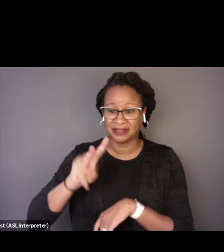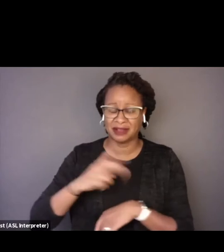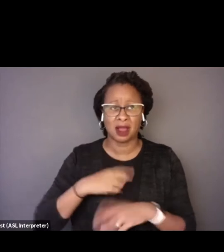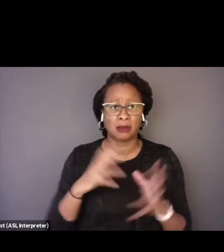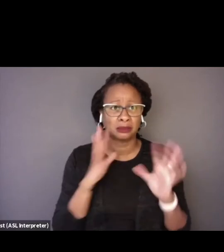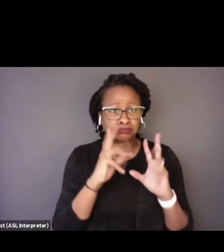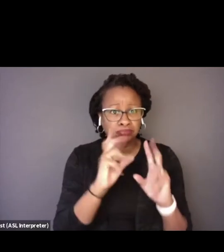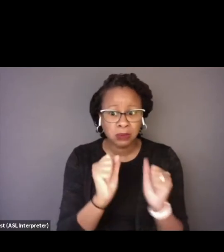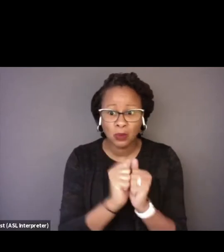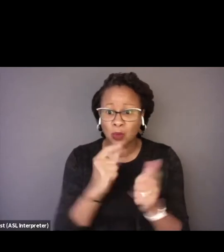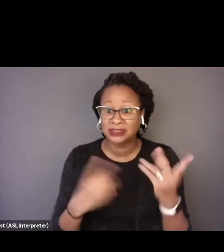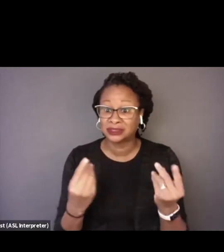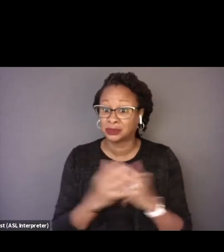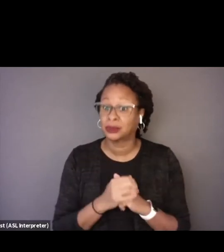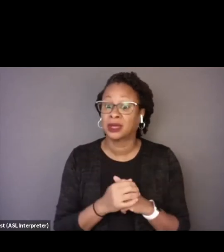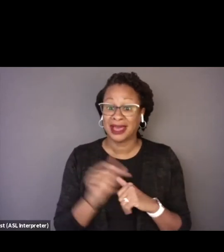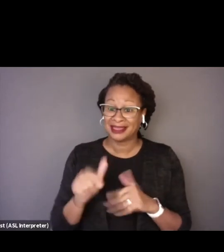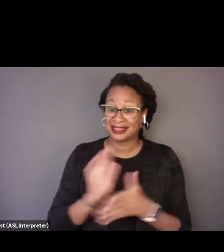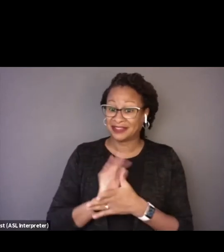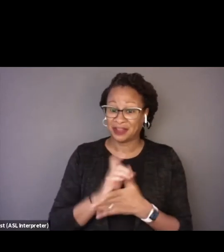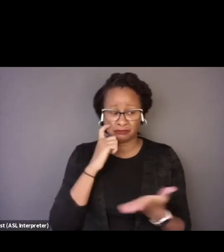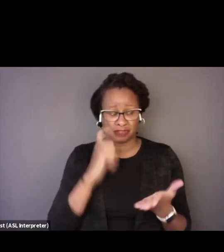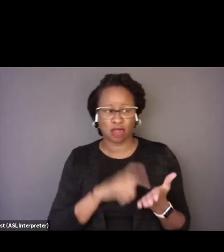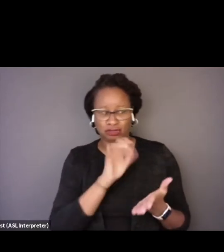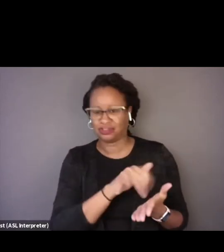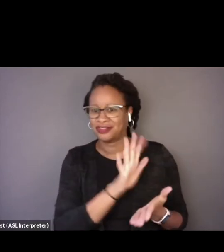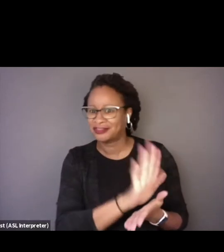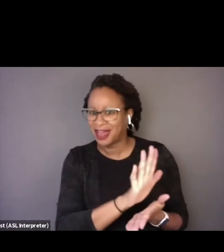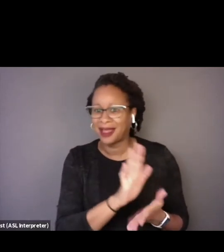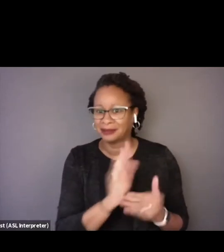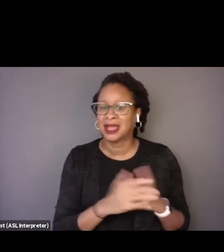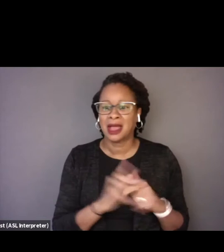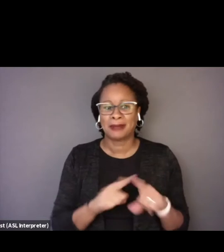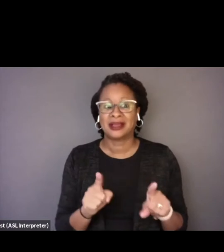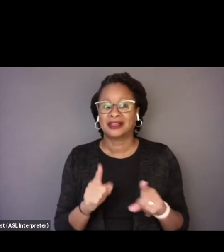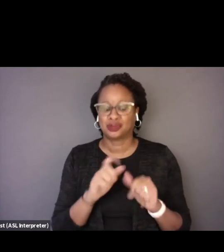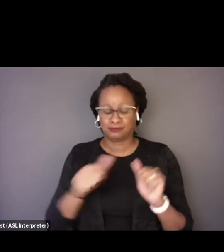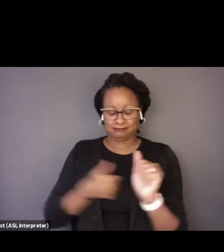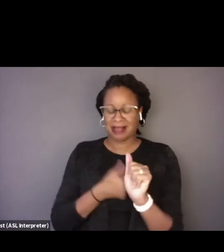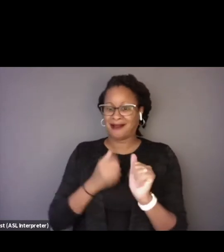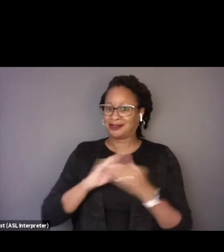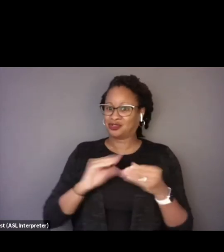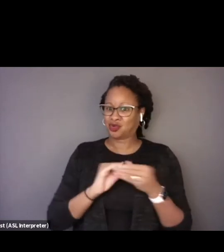while acknowledging that nostalgia value, it also gives us much more about his story than we often understand.